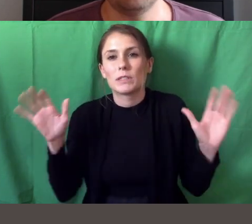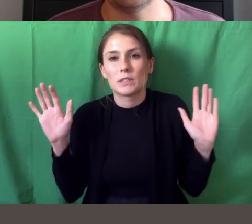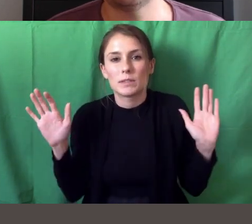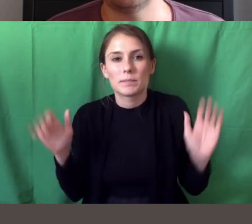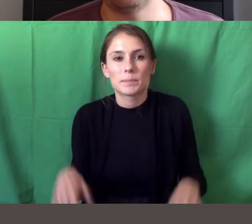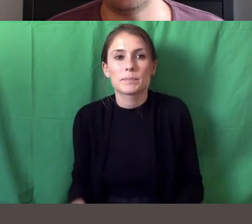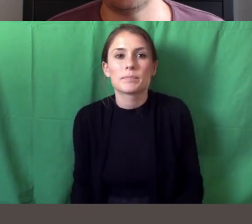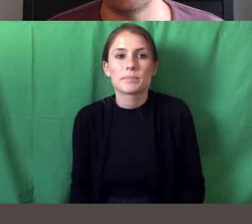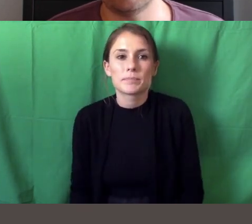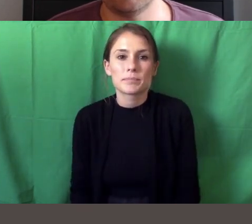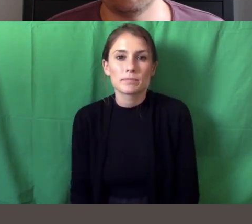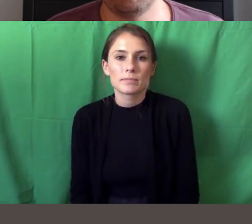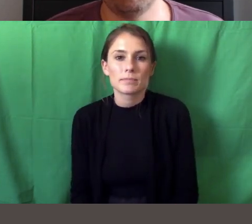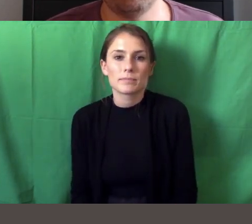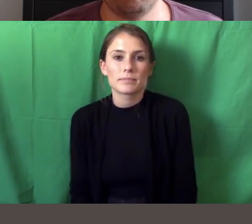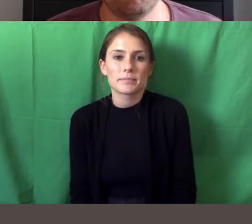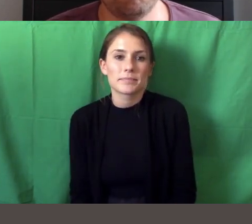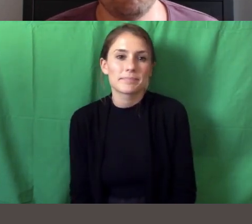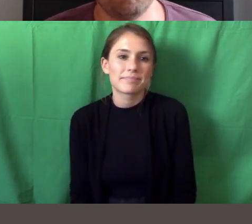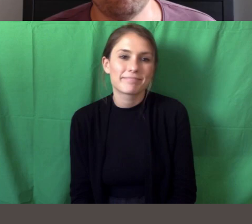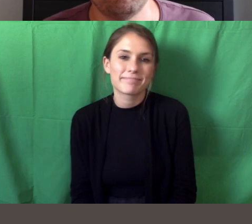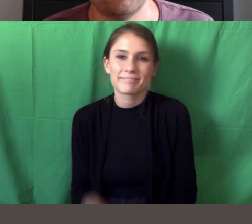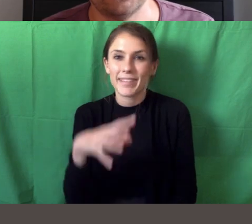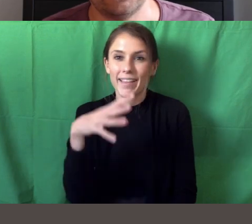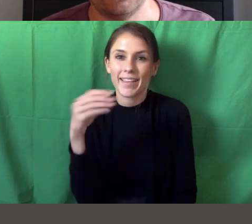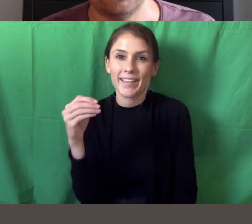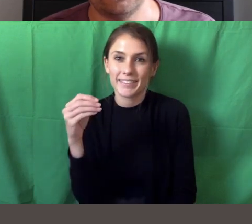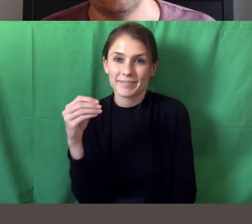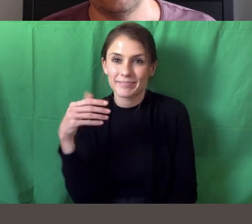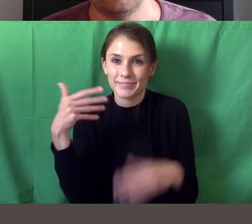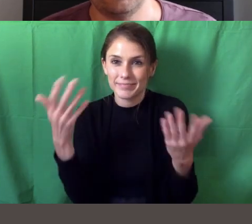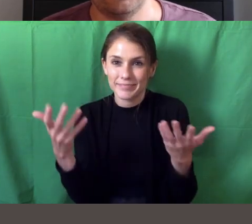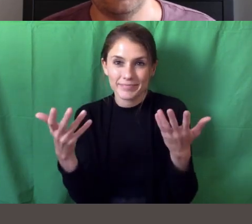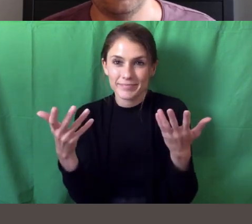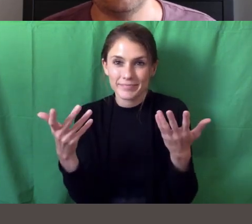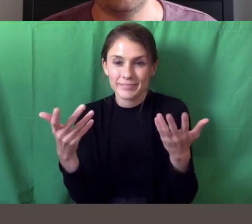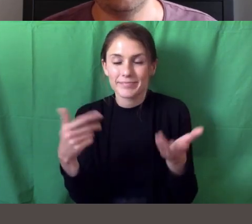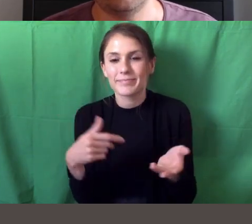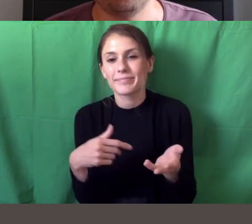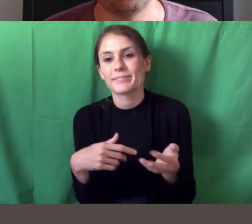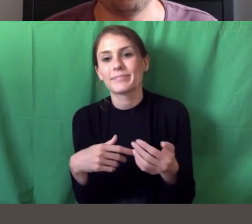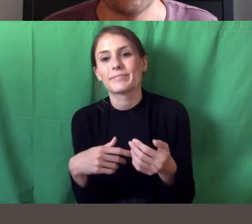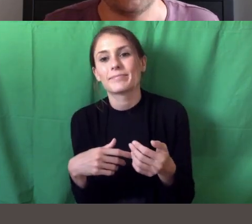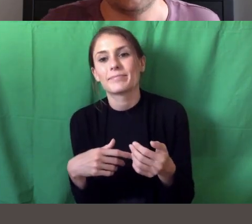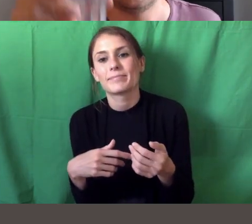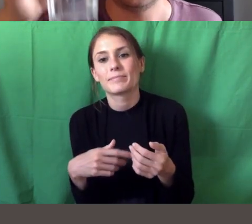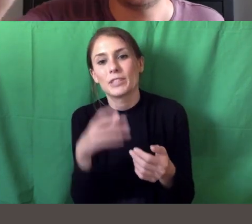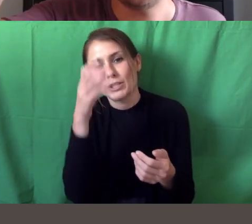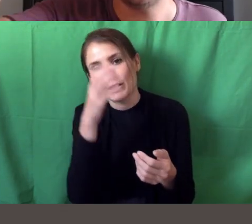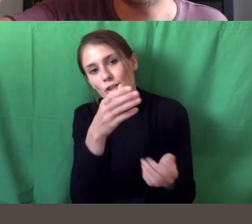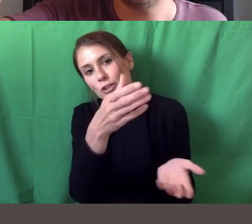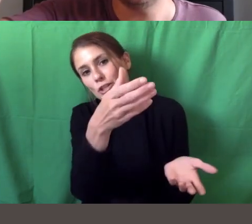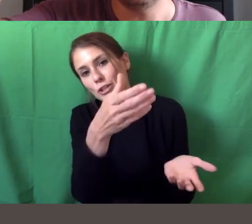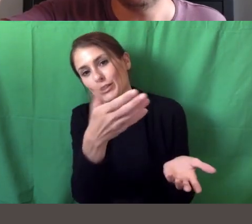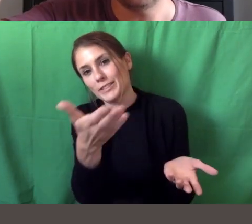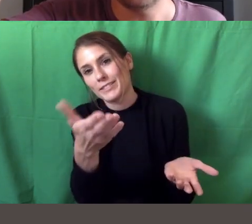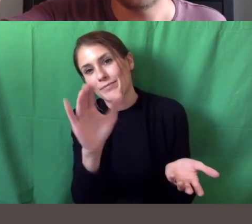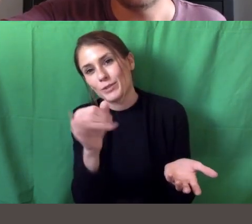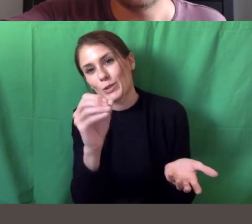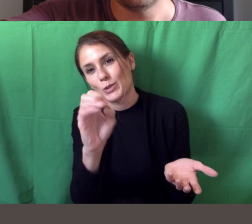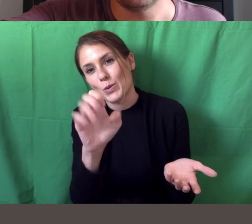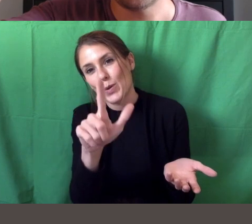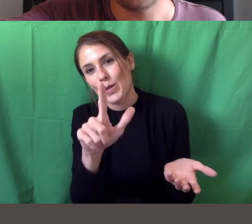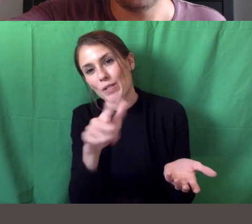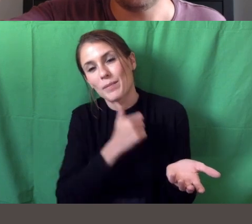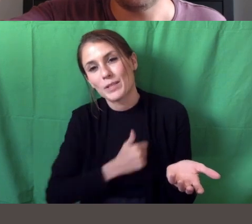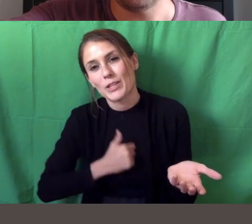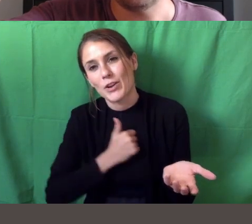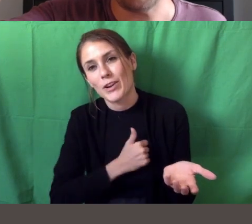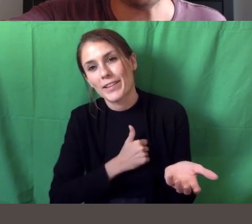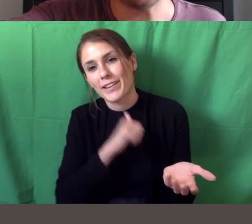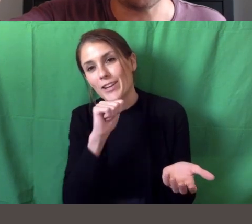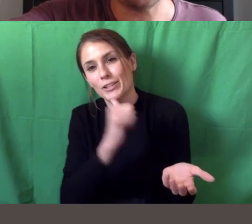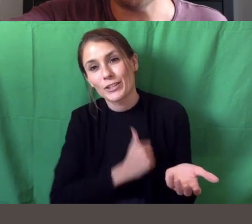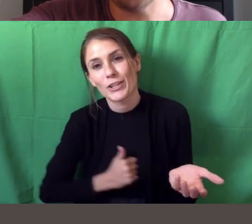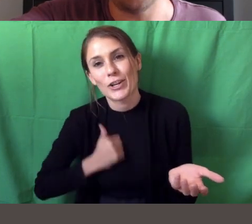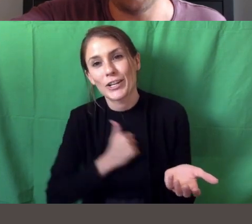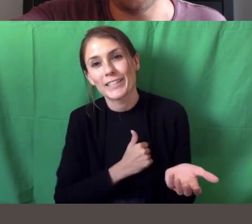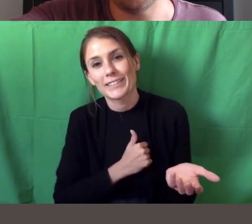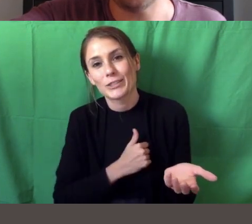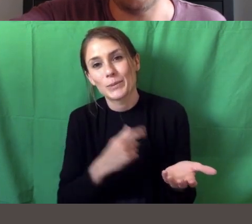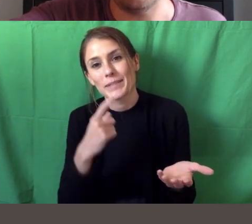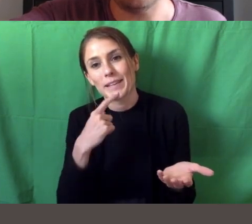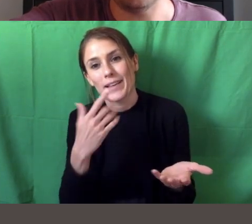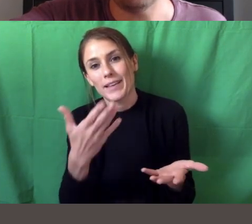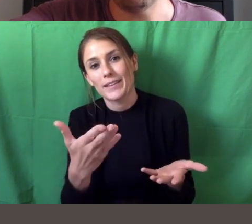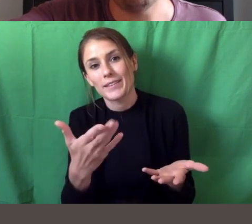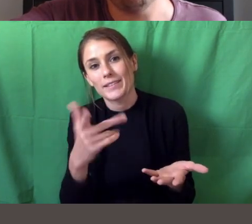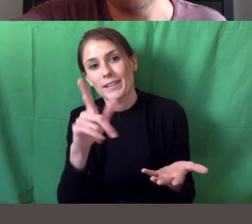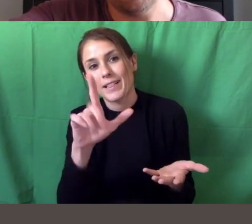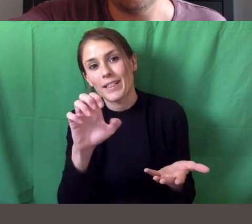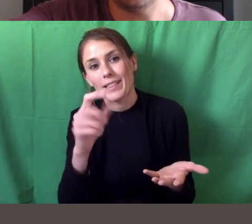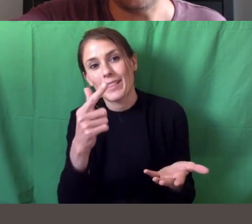And certainly be nice, but set boundaries. And cheers to you, Joel. I'm sorry, not sorry,